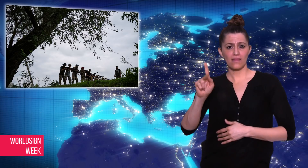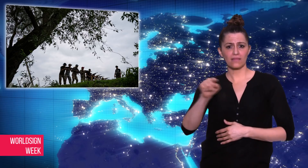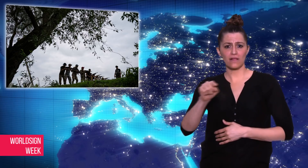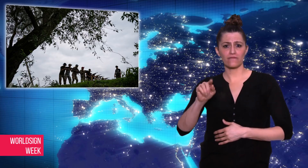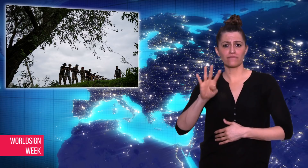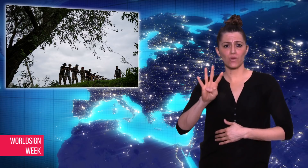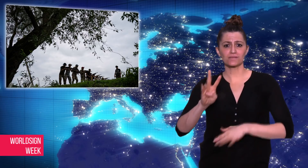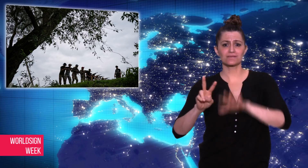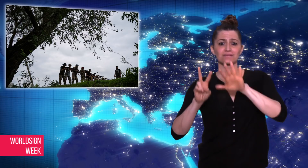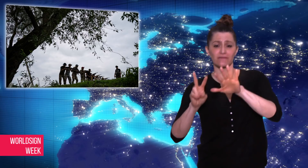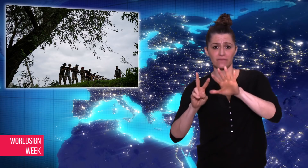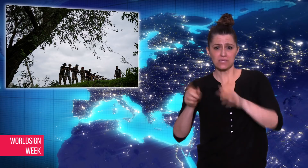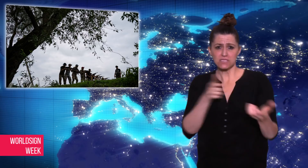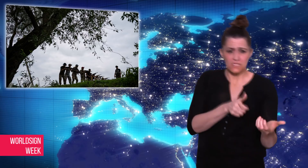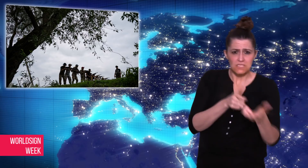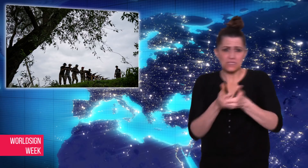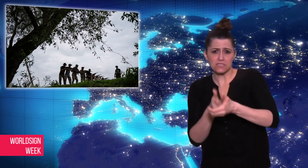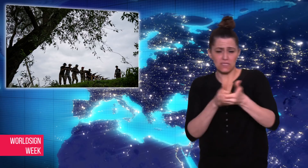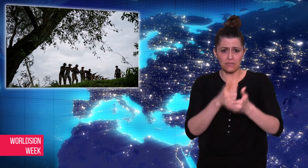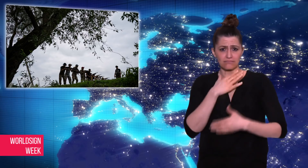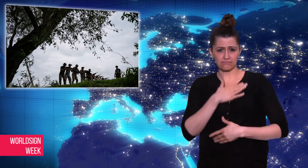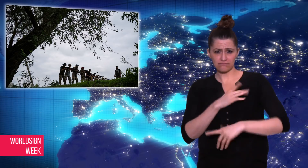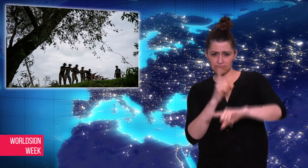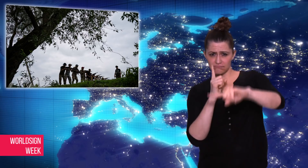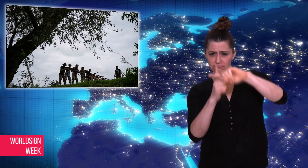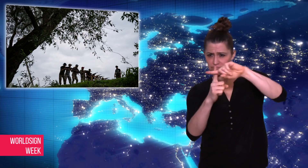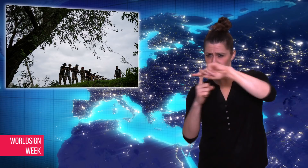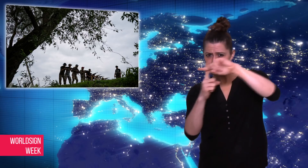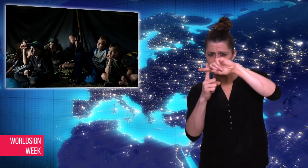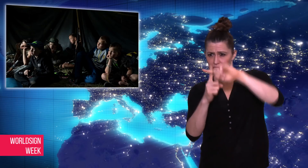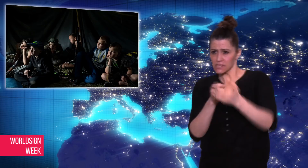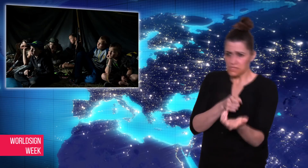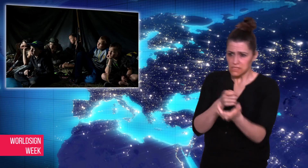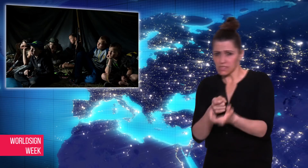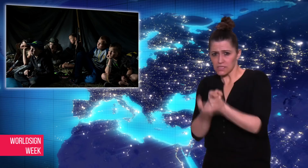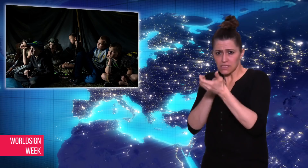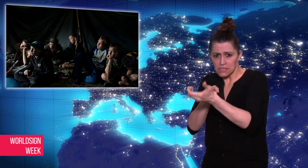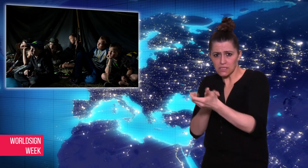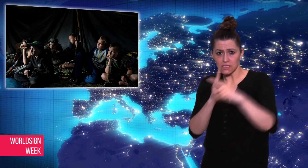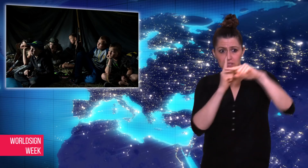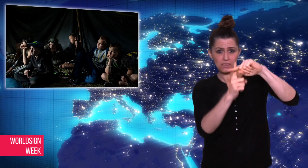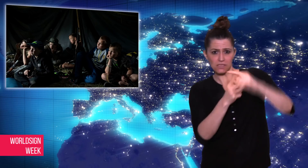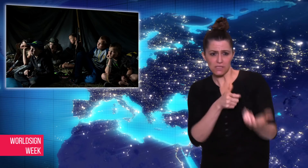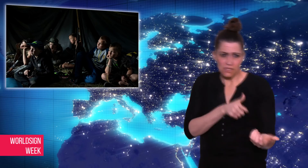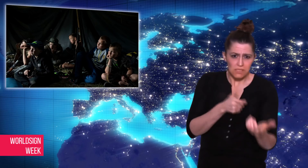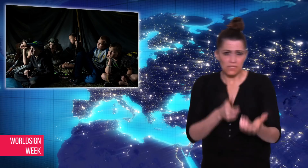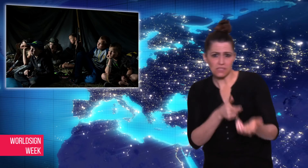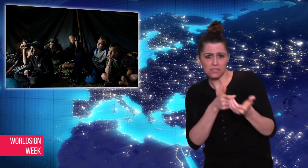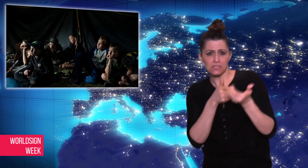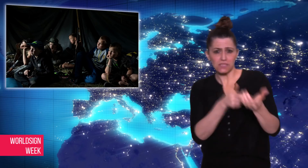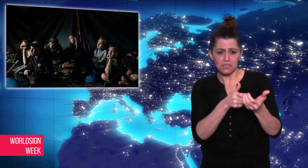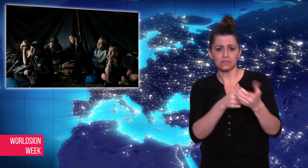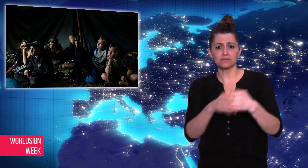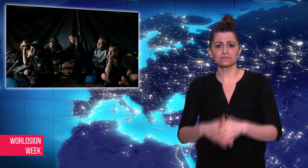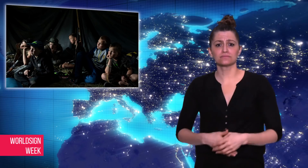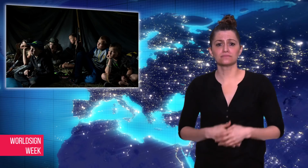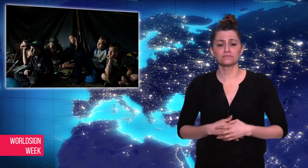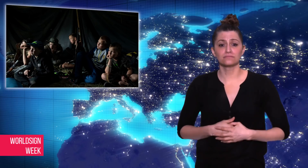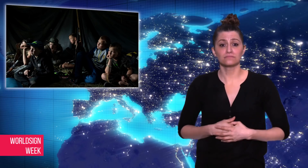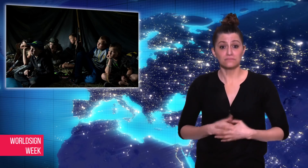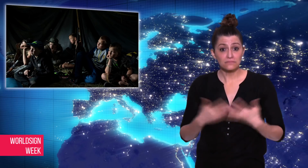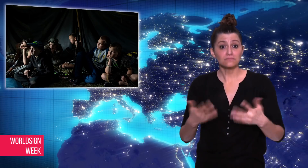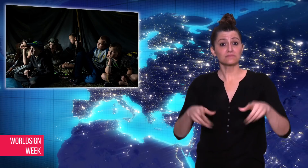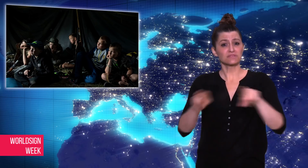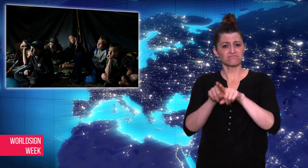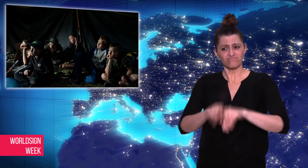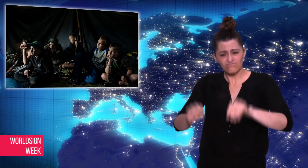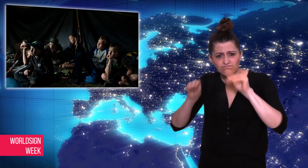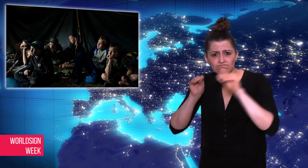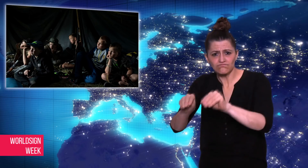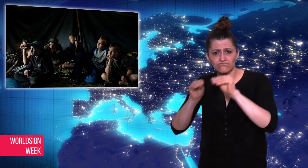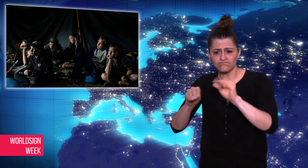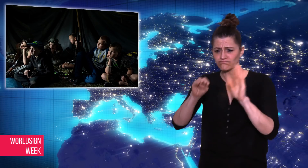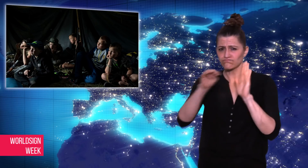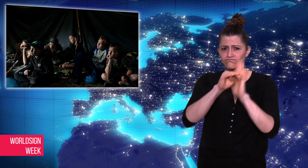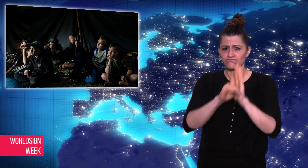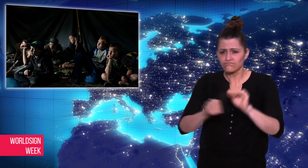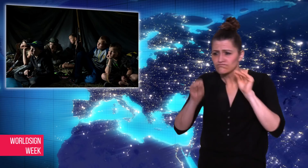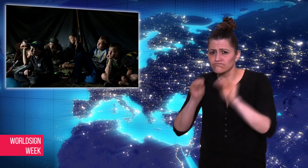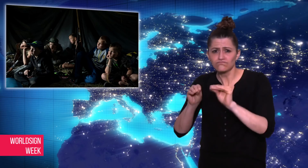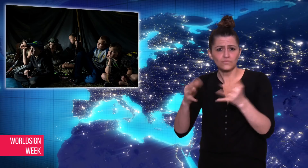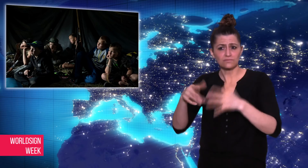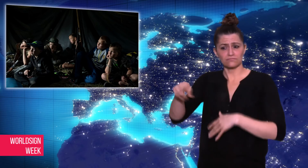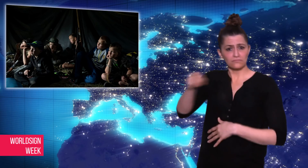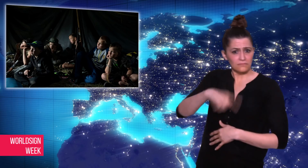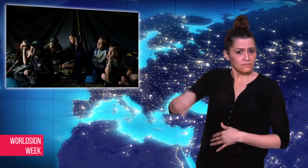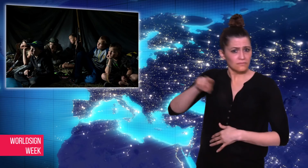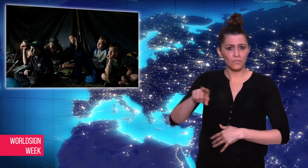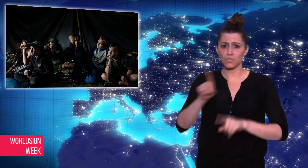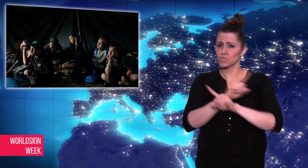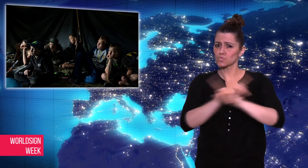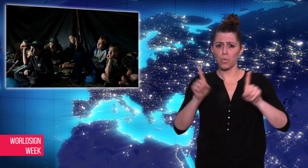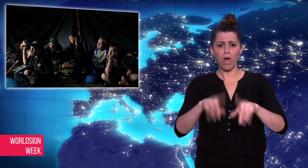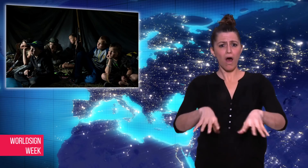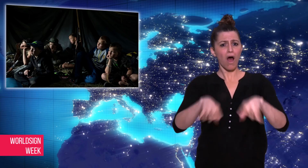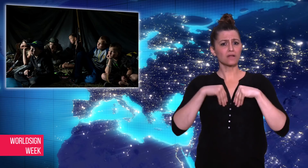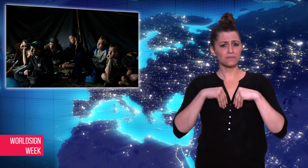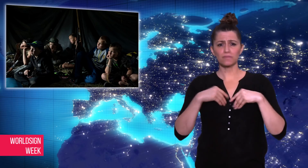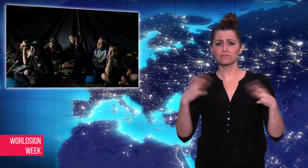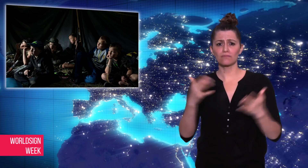and carrying heavy rifles such as AK-47s, shooting at targets.